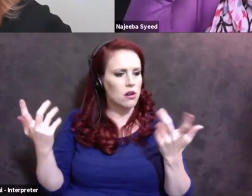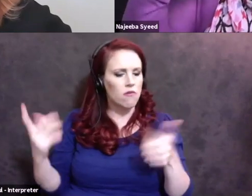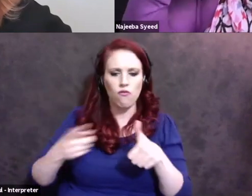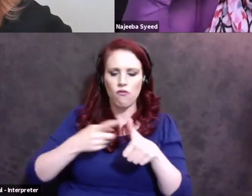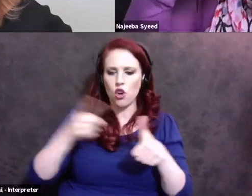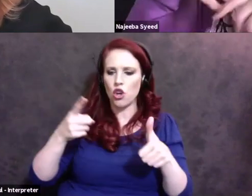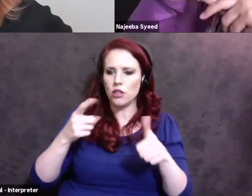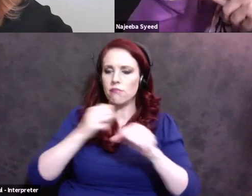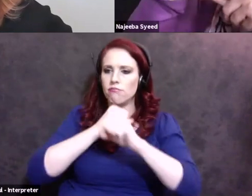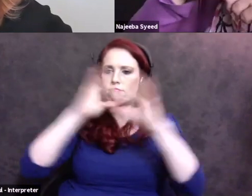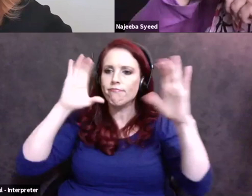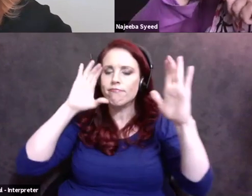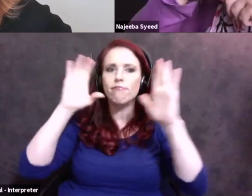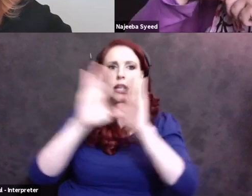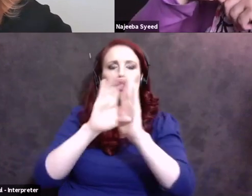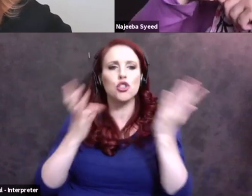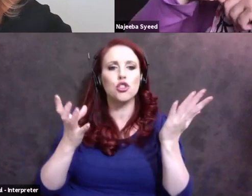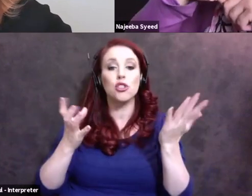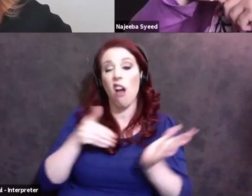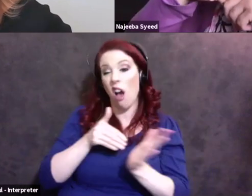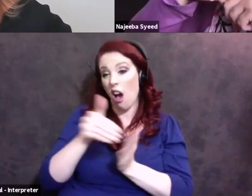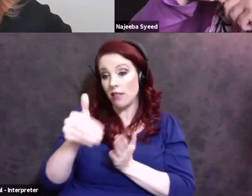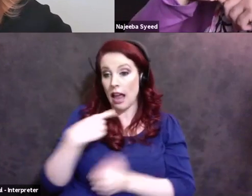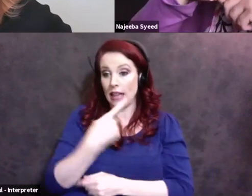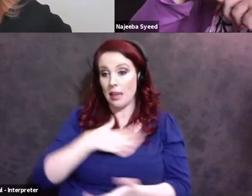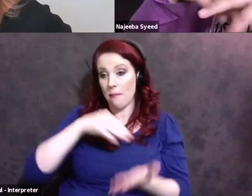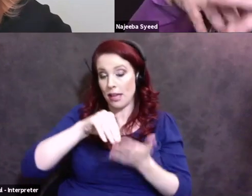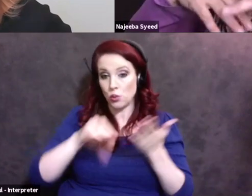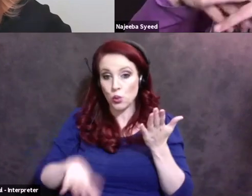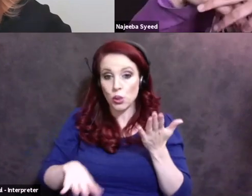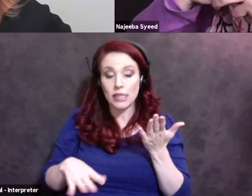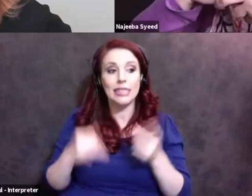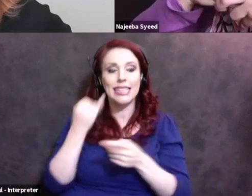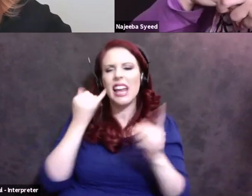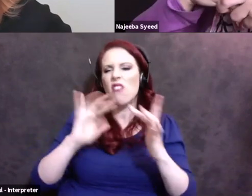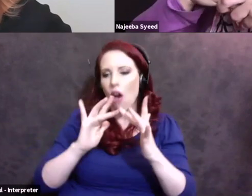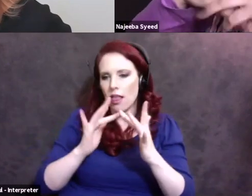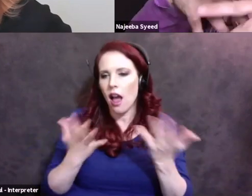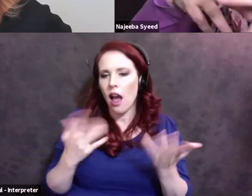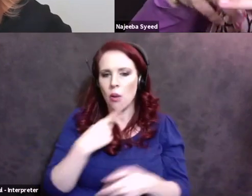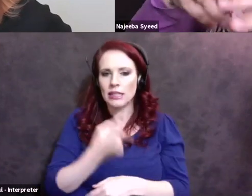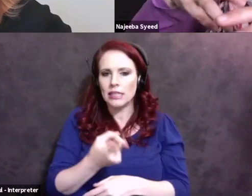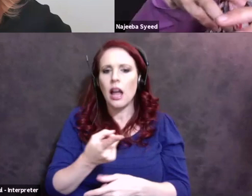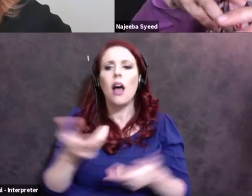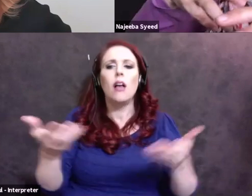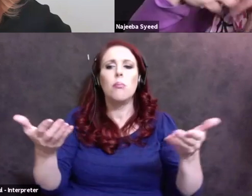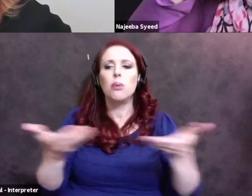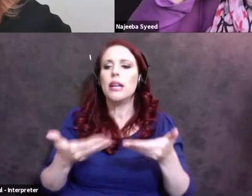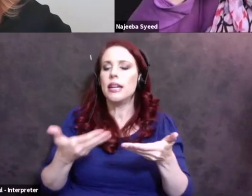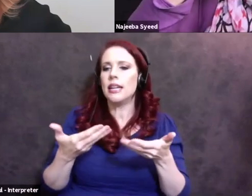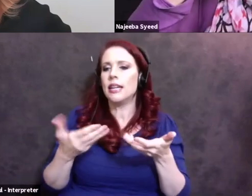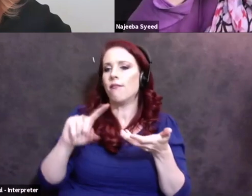I will often have my students, if they are online, I will say bring the first image that